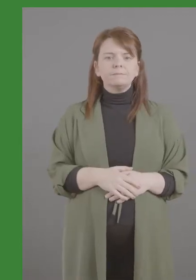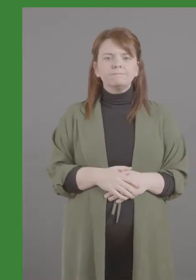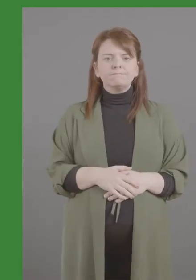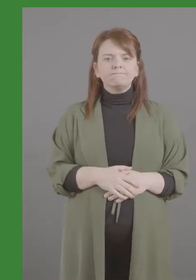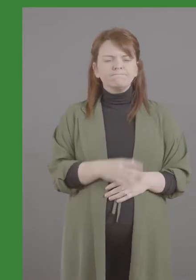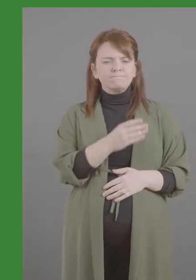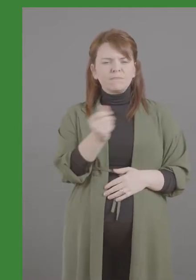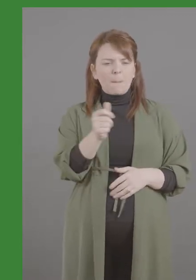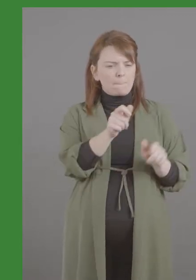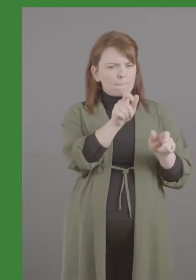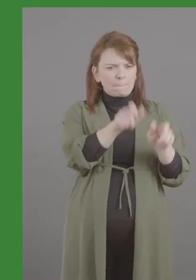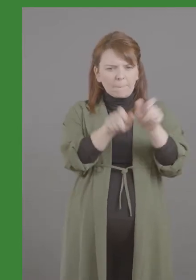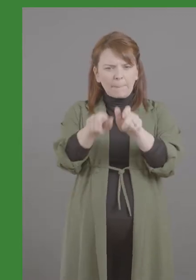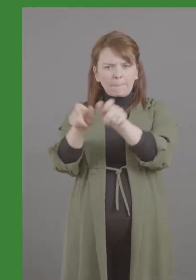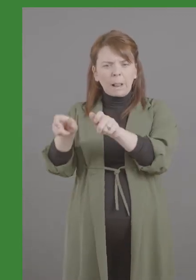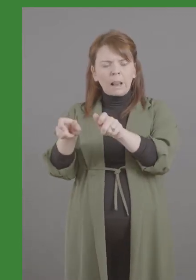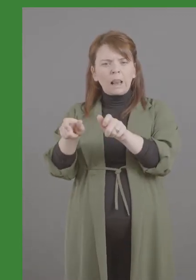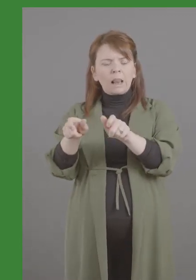Many people with coronavirus / Covid-19